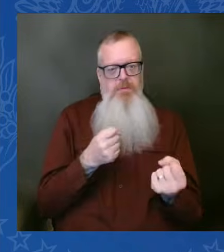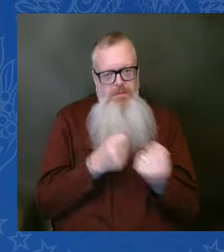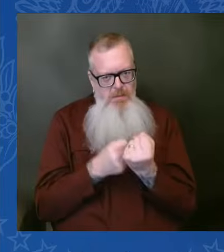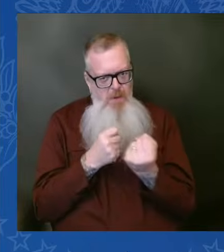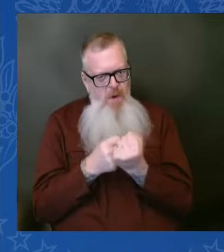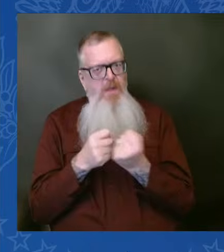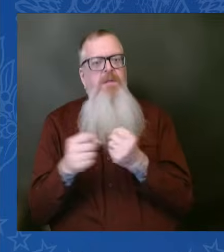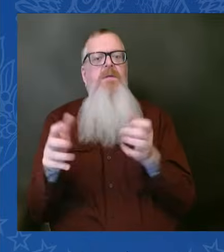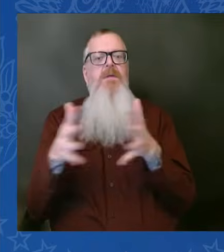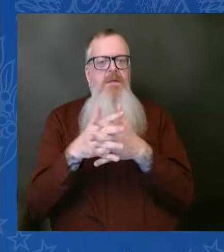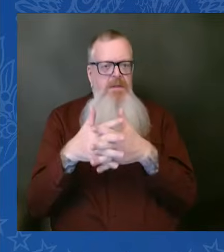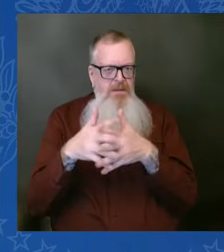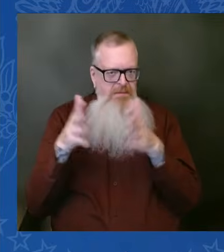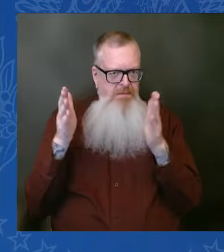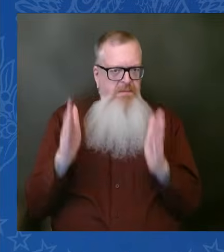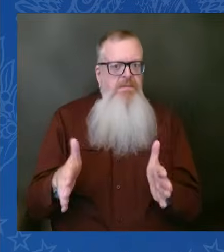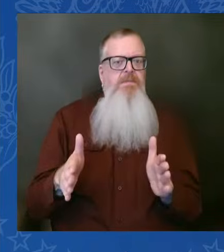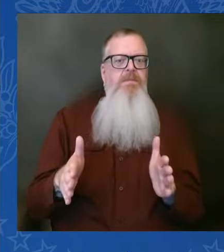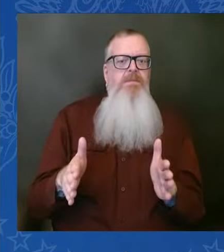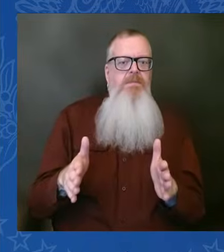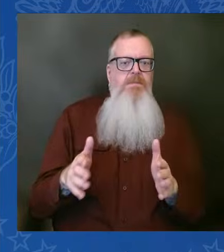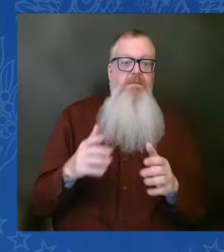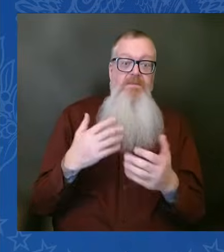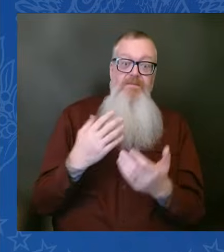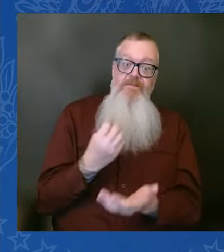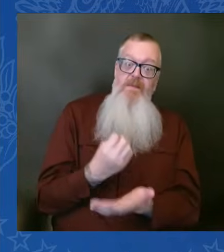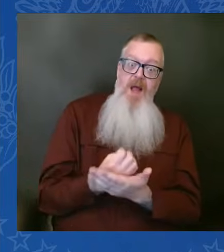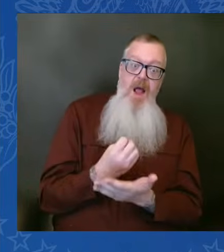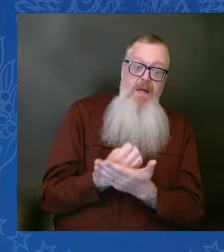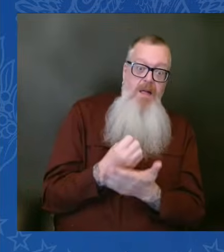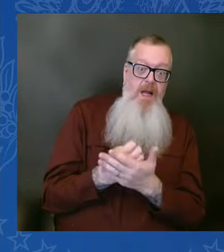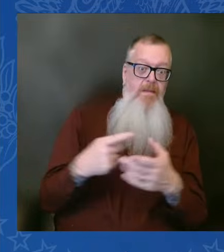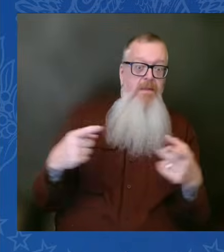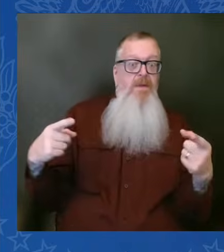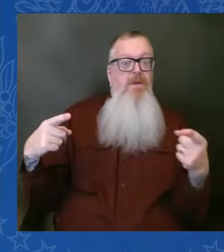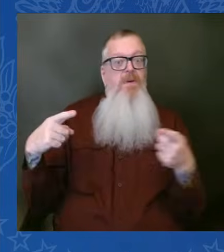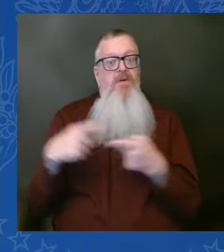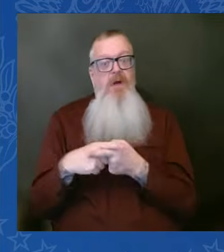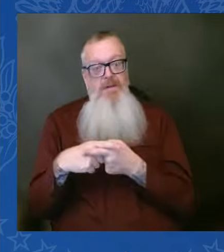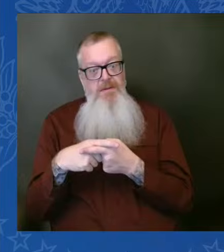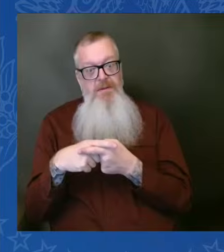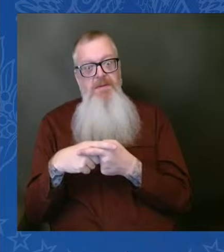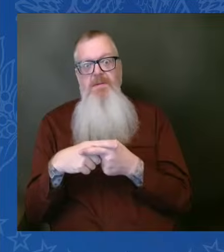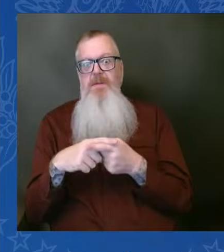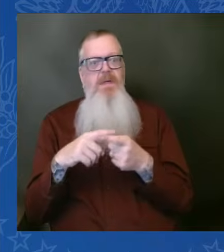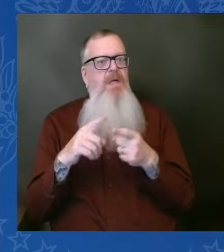but set America on a stronger course for the future. And we did that.